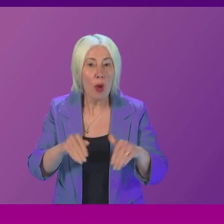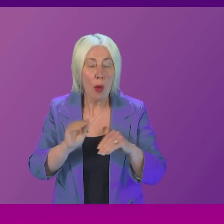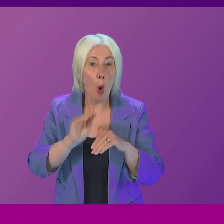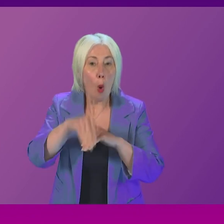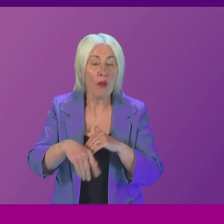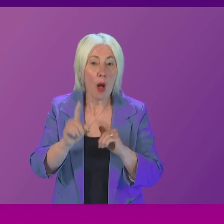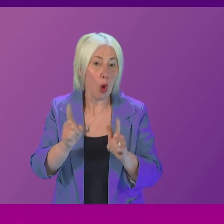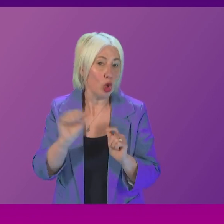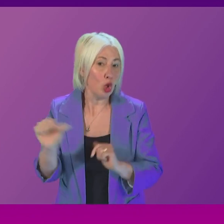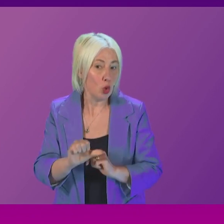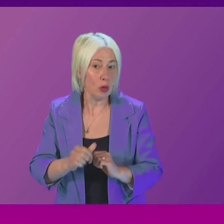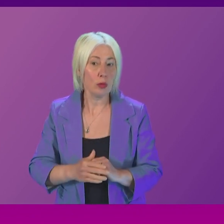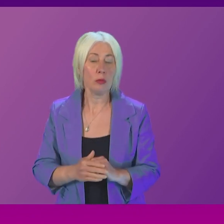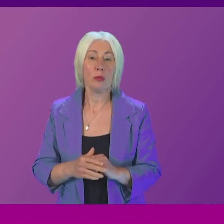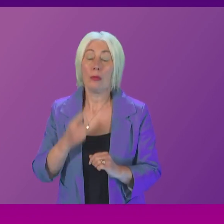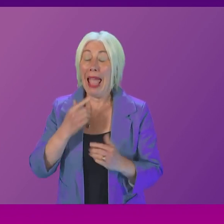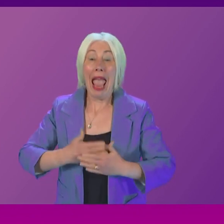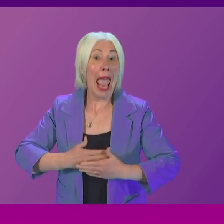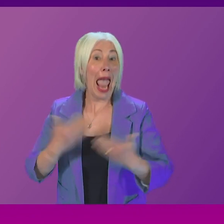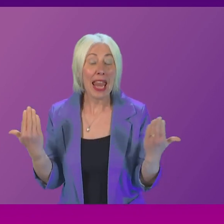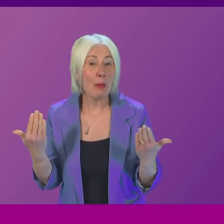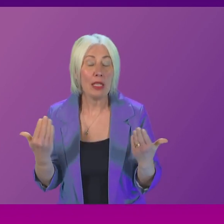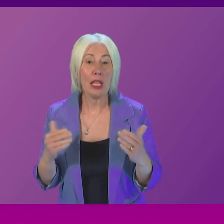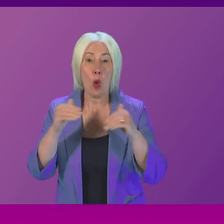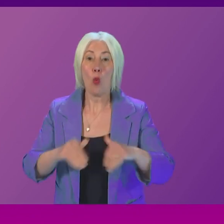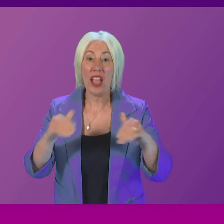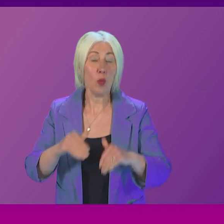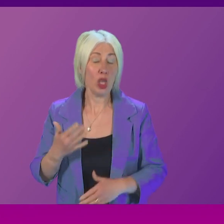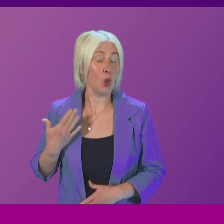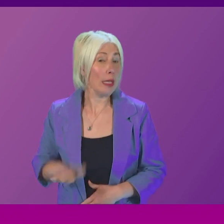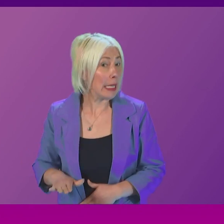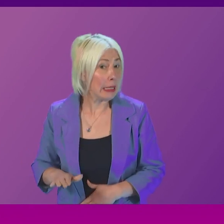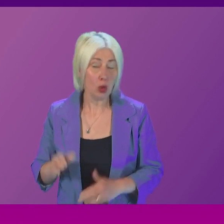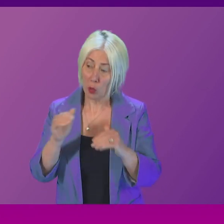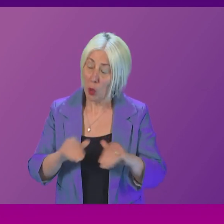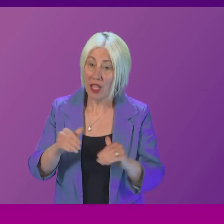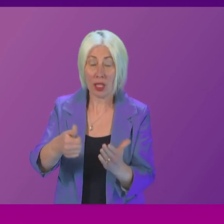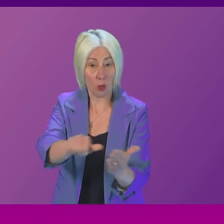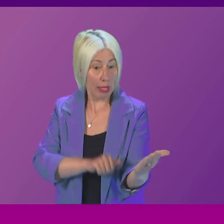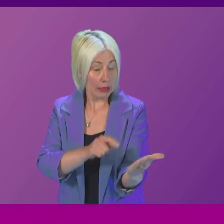I apologise to anyone who is unnecessarily on a waiting list for treatment.